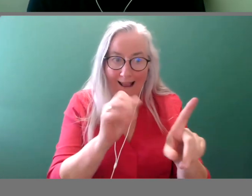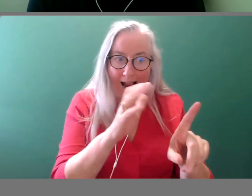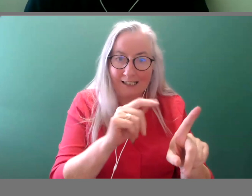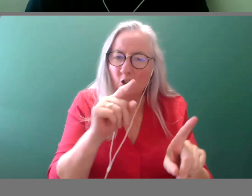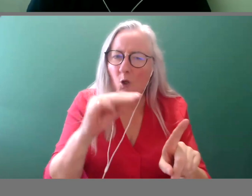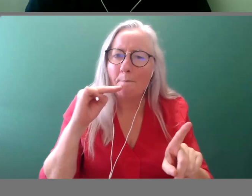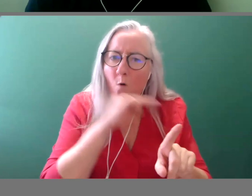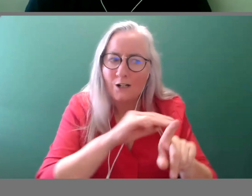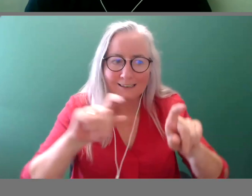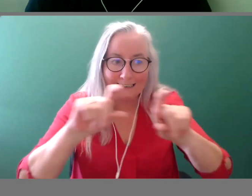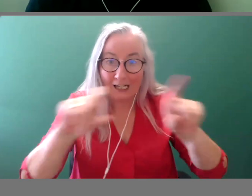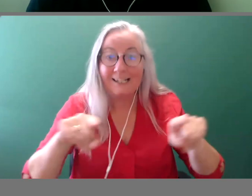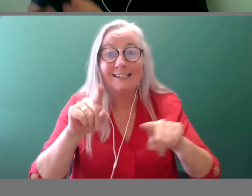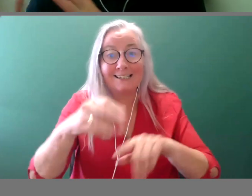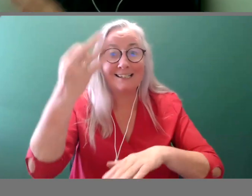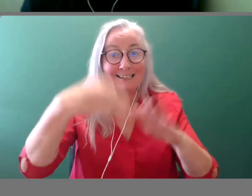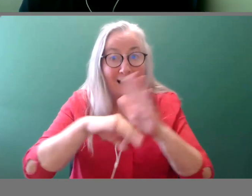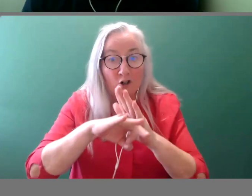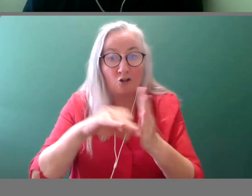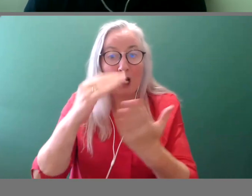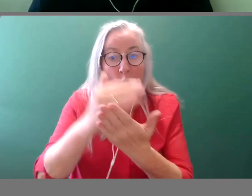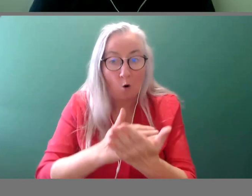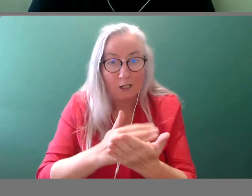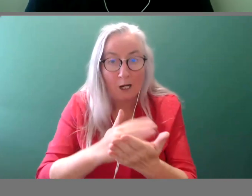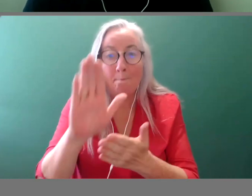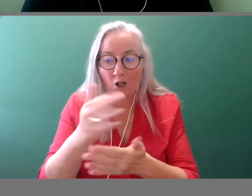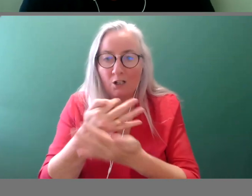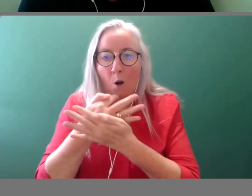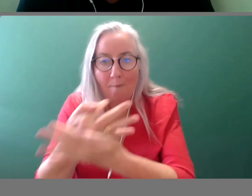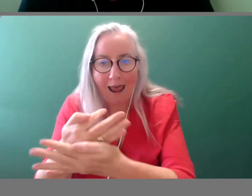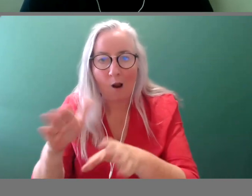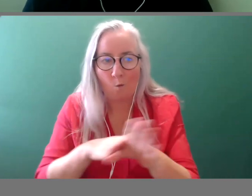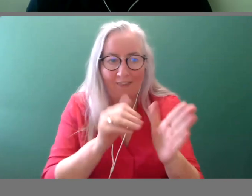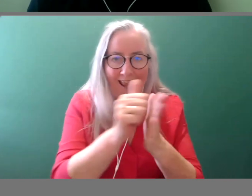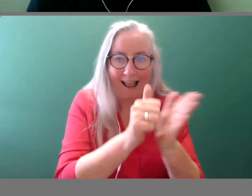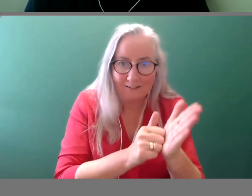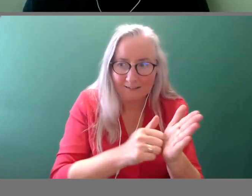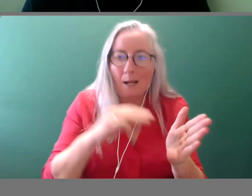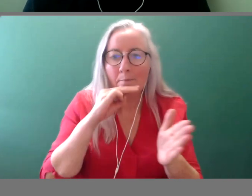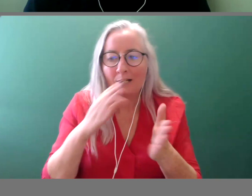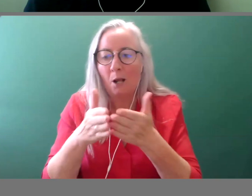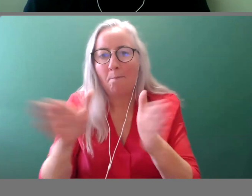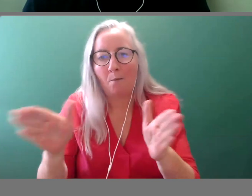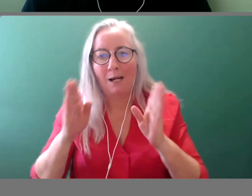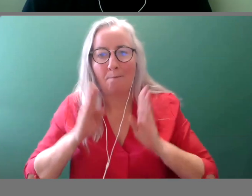is a statutory code and if it's complied with, the public body is in compliance with the Act.